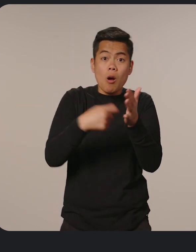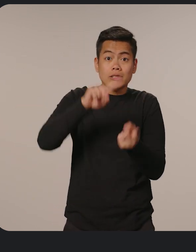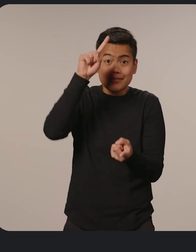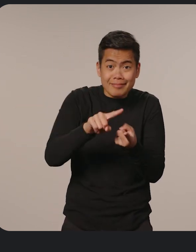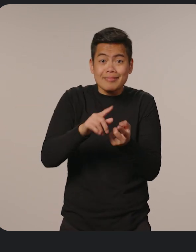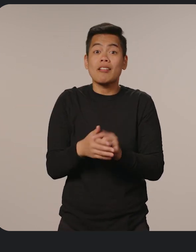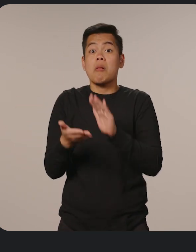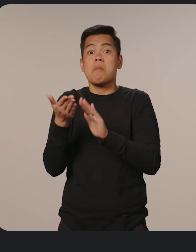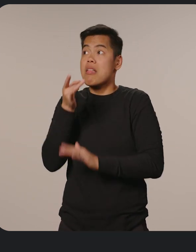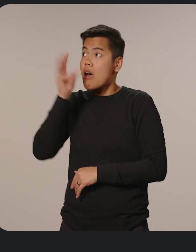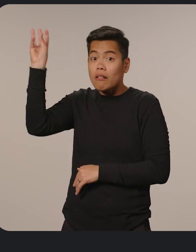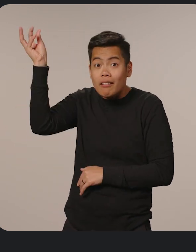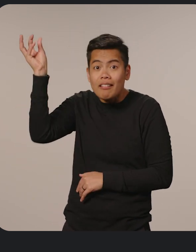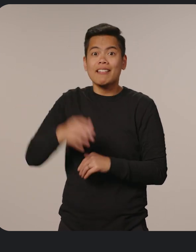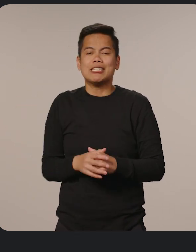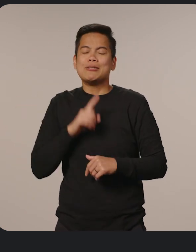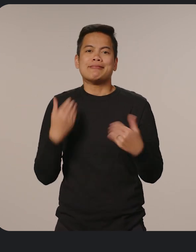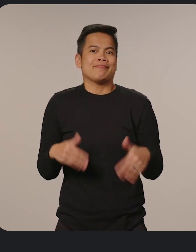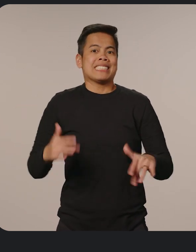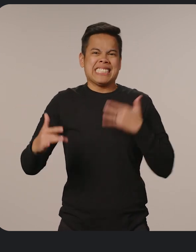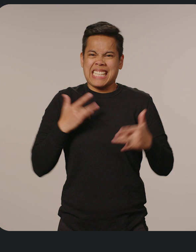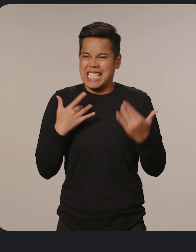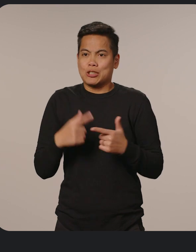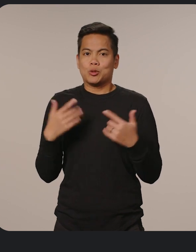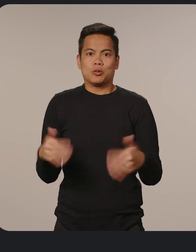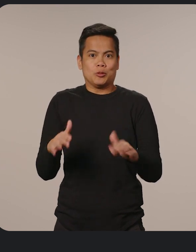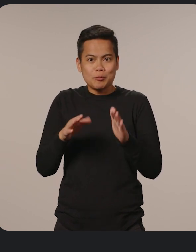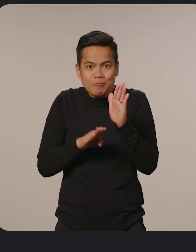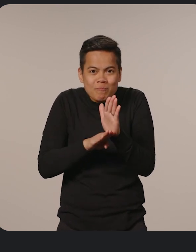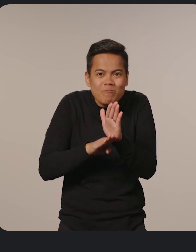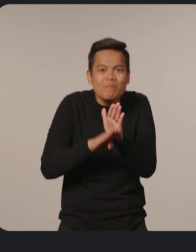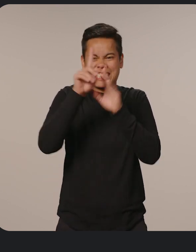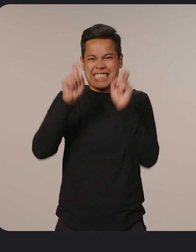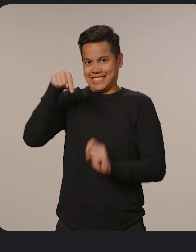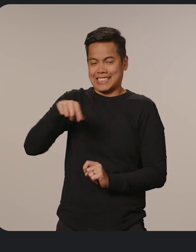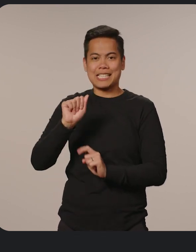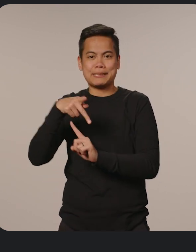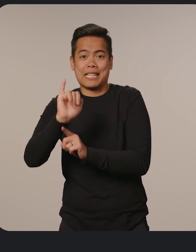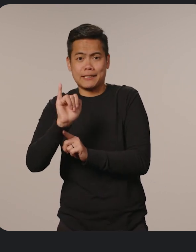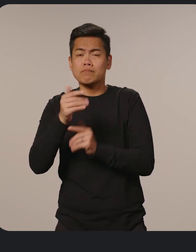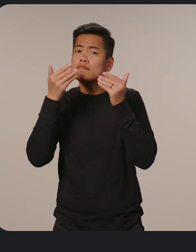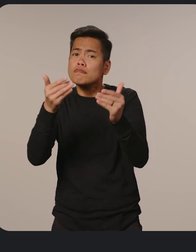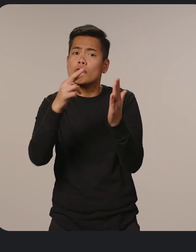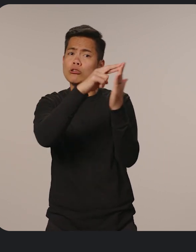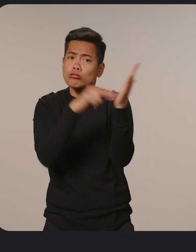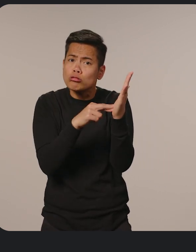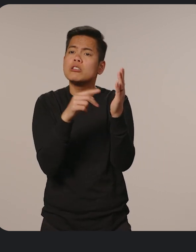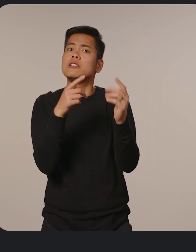We are excited to offer a limited number of developers early access to test this API. To register your interest in the private developer preview,